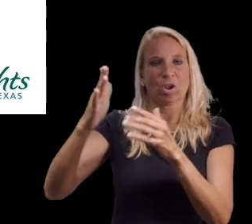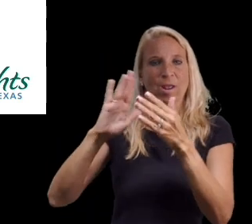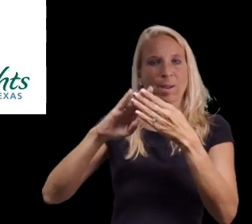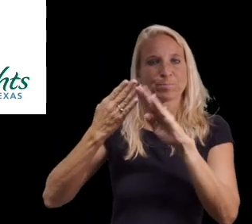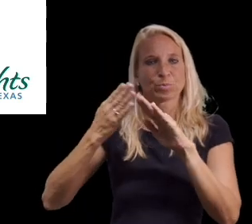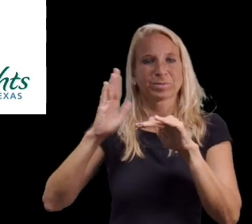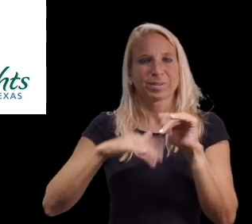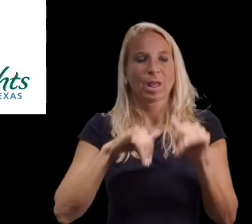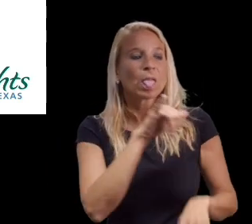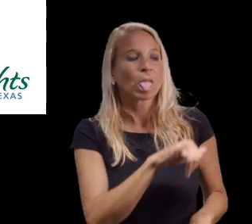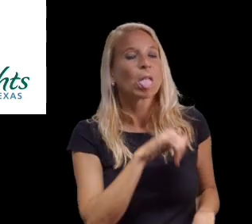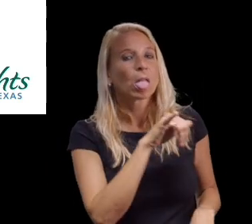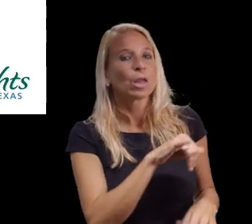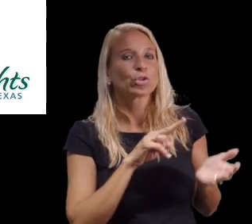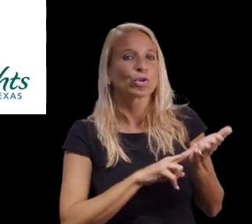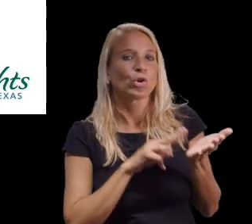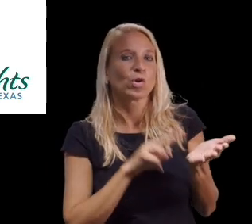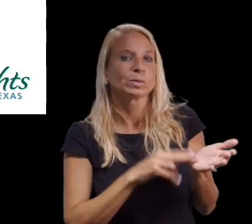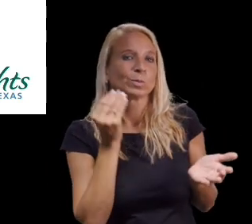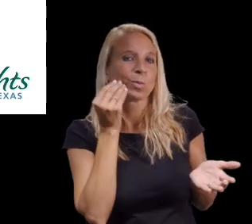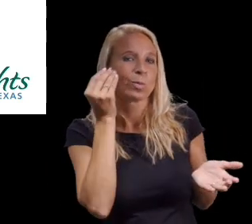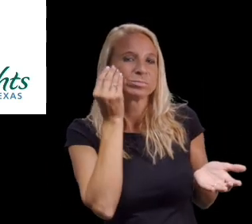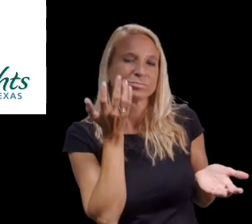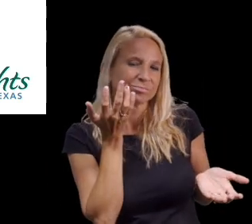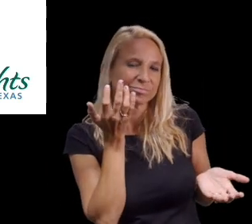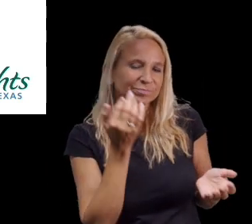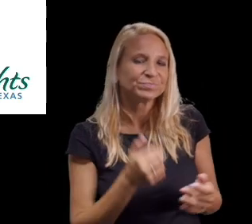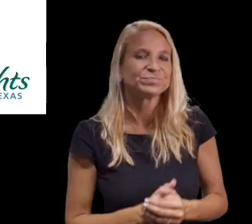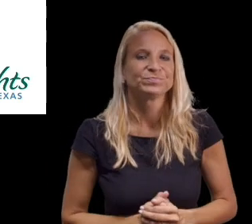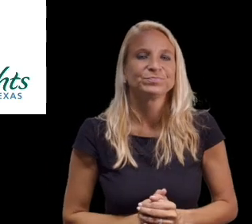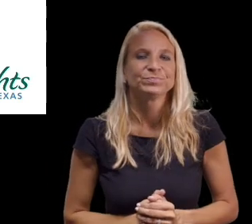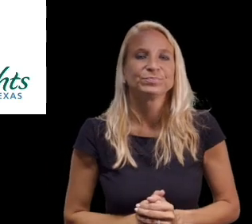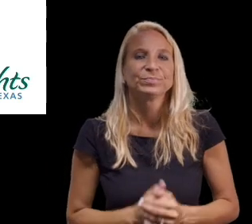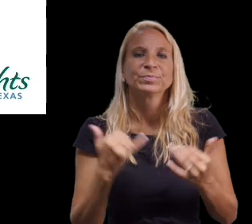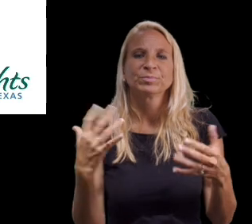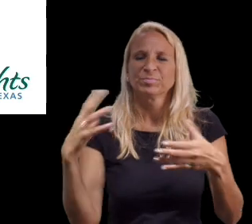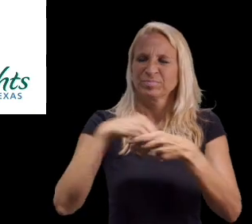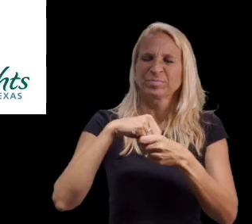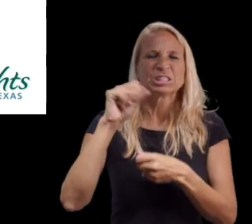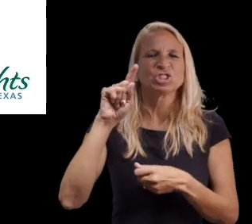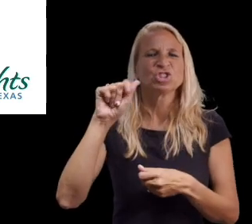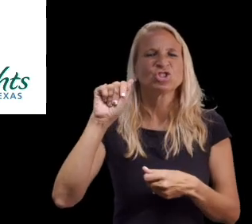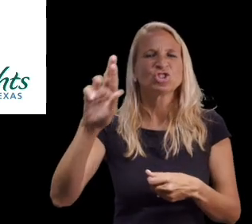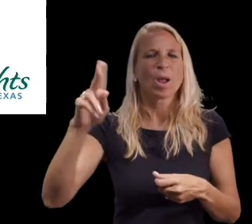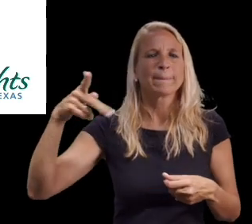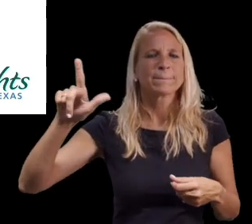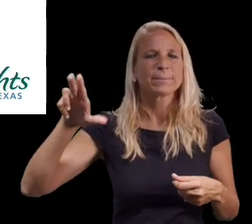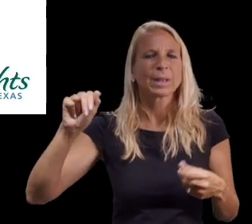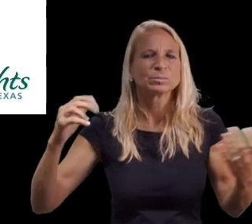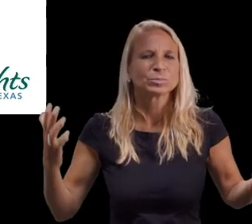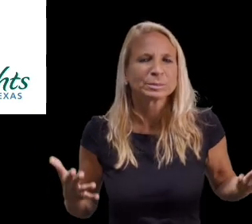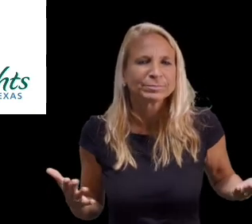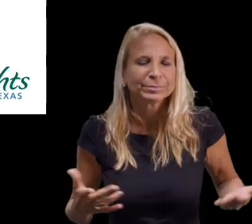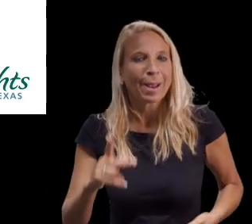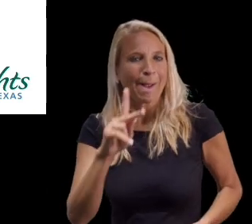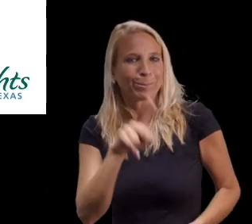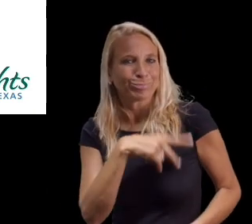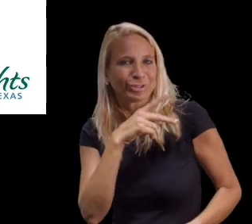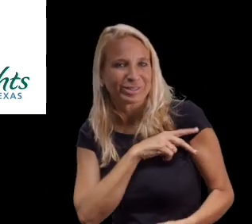to live in their communities rather than in a nursing home. What's included in the STAR Plus waiver?